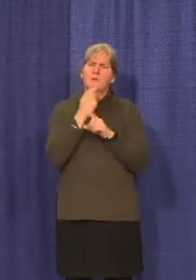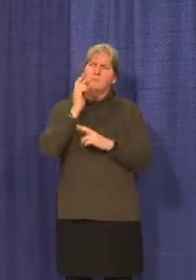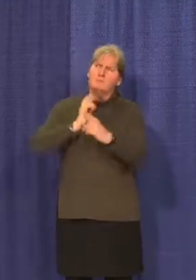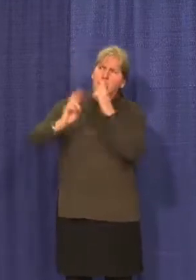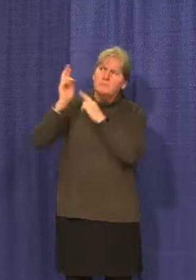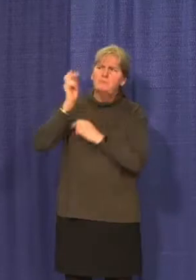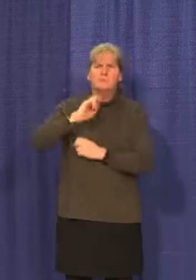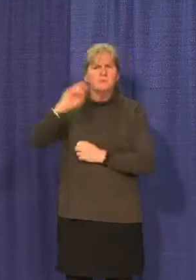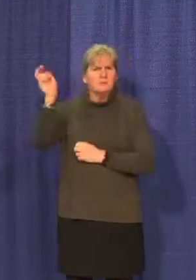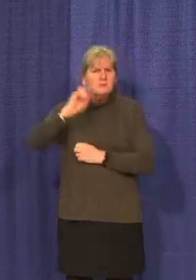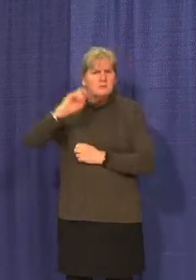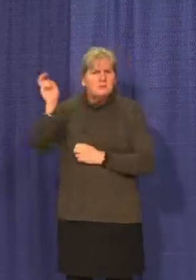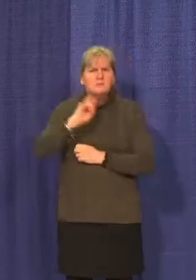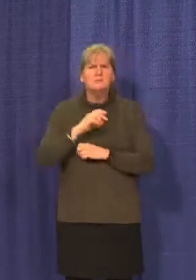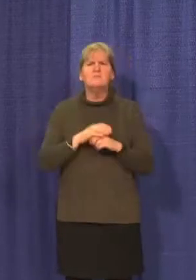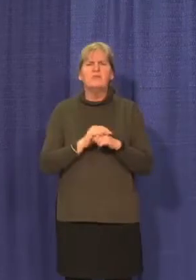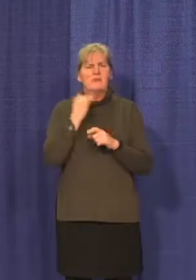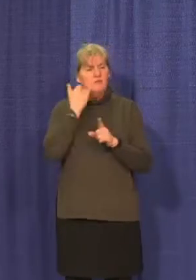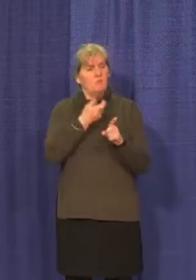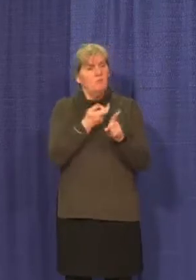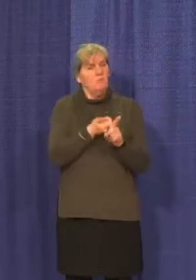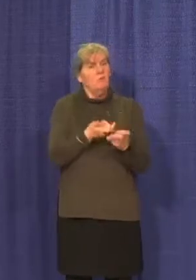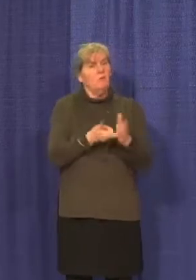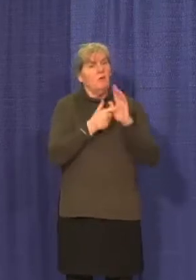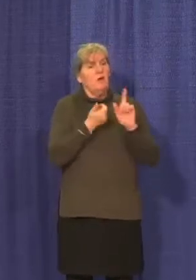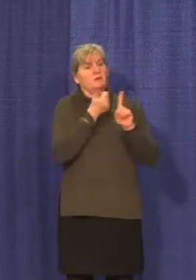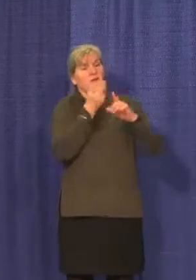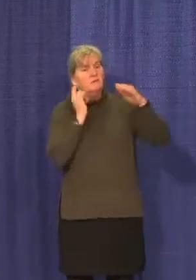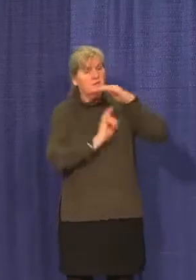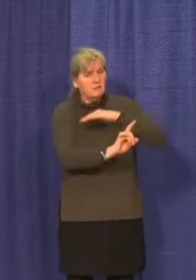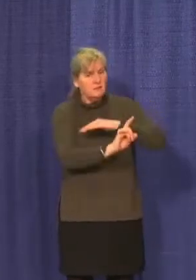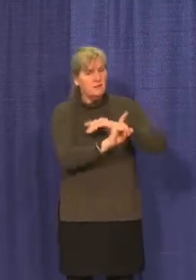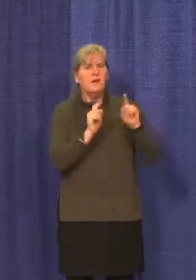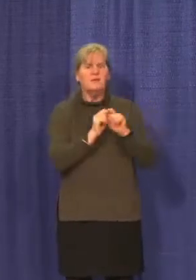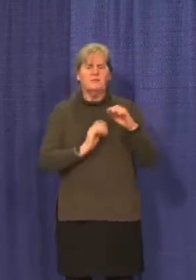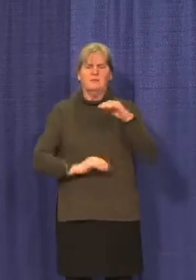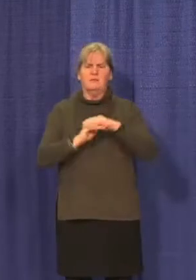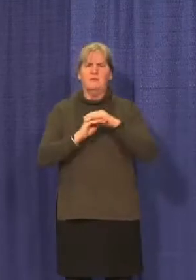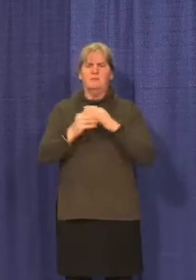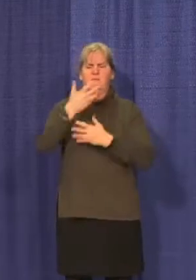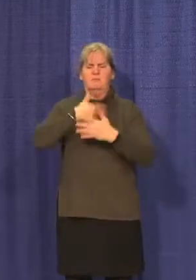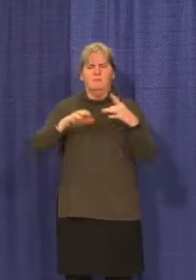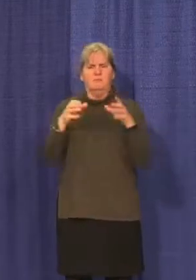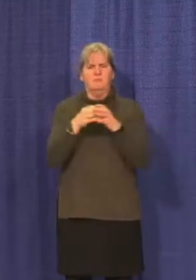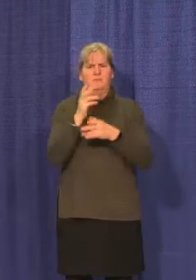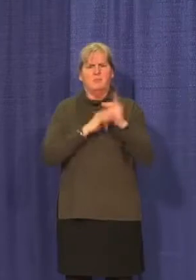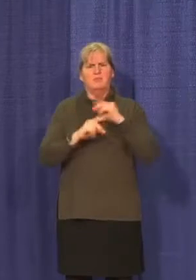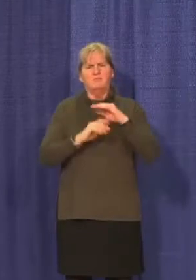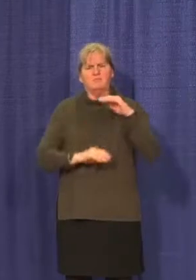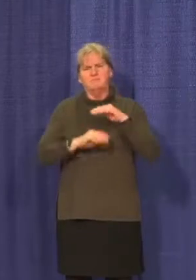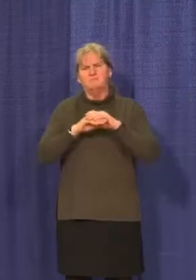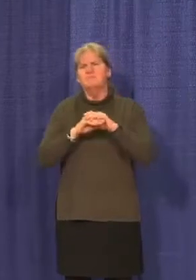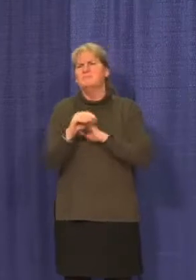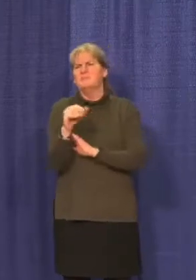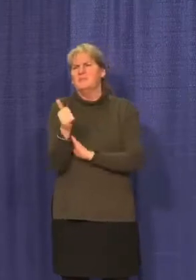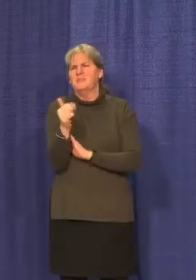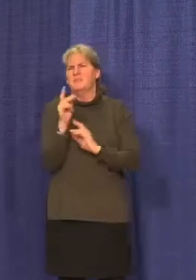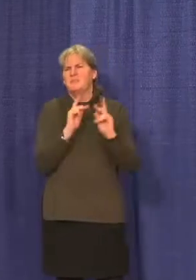respectfully, self isolating as required, and also following gathering guidelines that are in place including limiting indoor